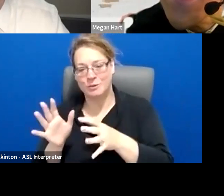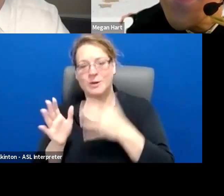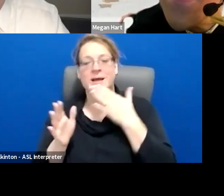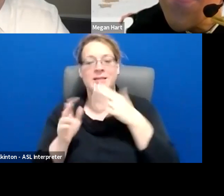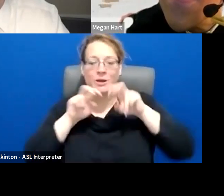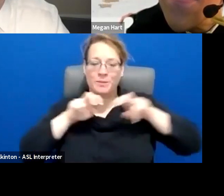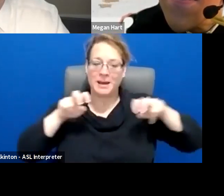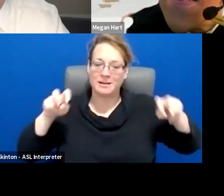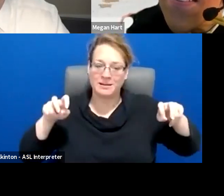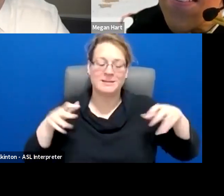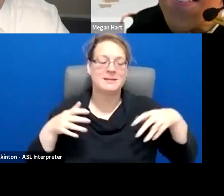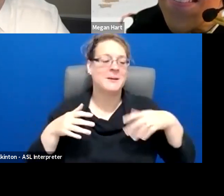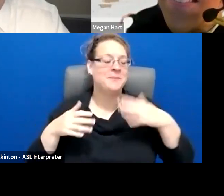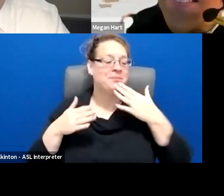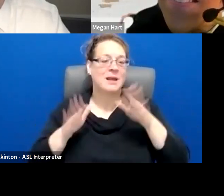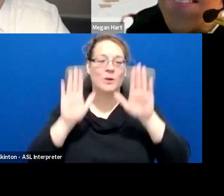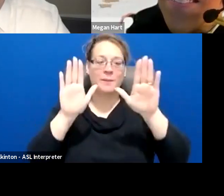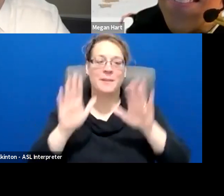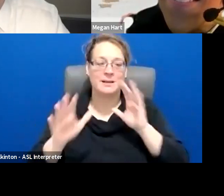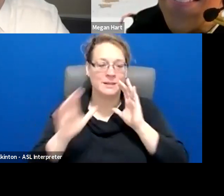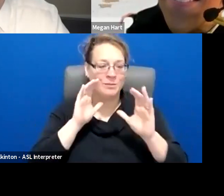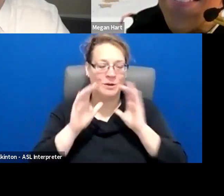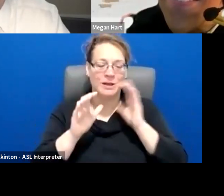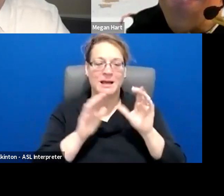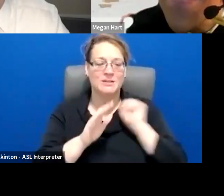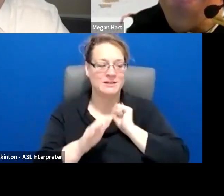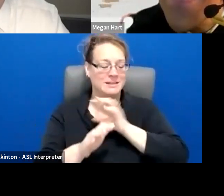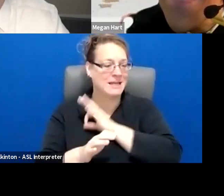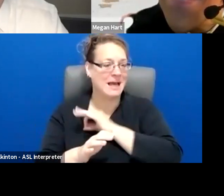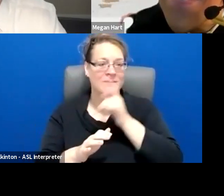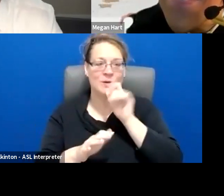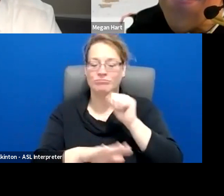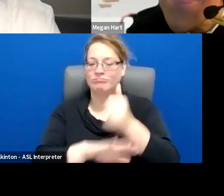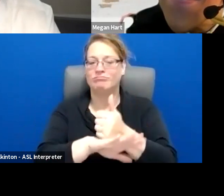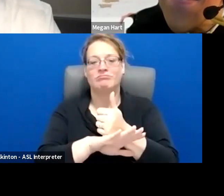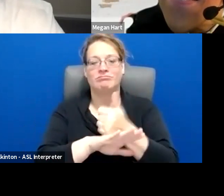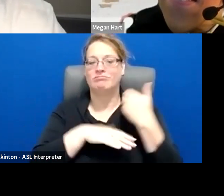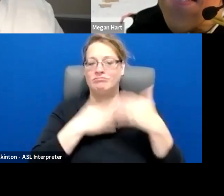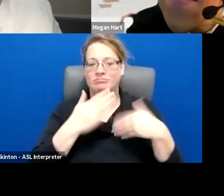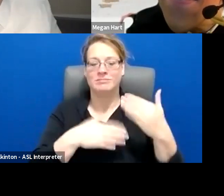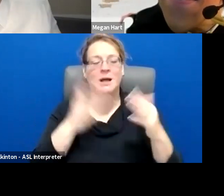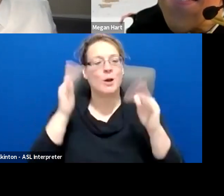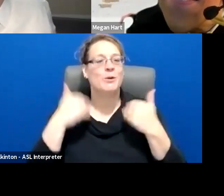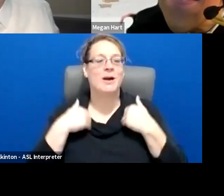Thank you to everyone. Take you to our sign language and Spanish interpreters.